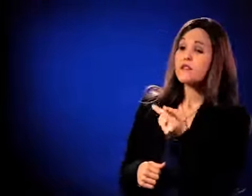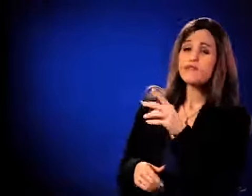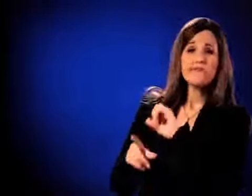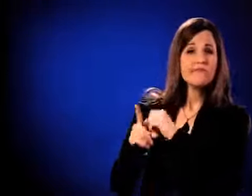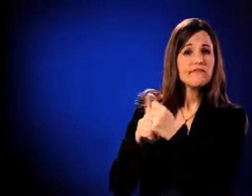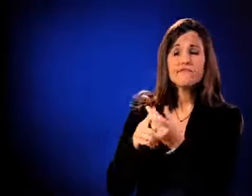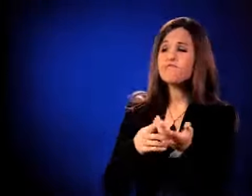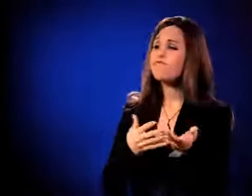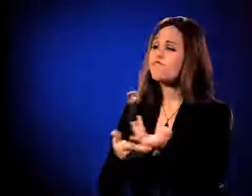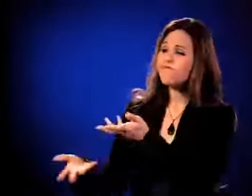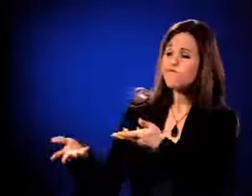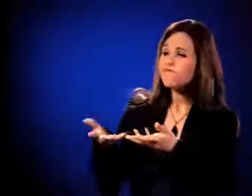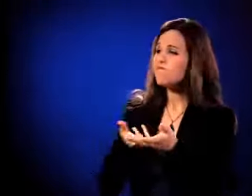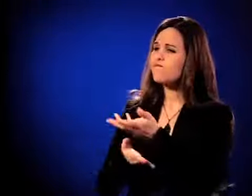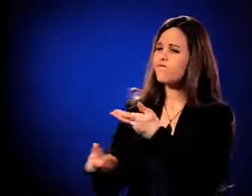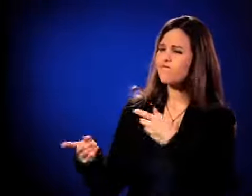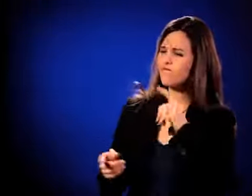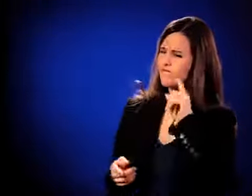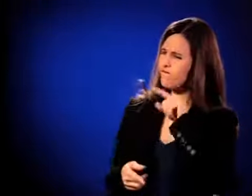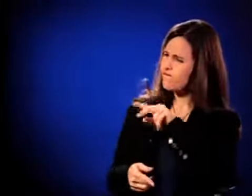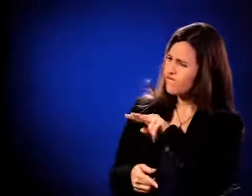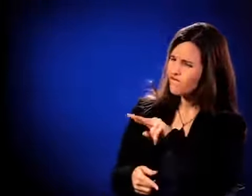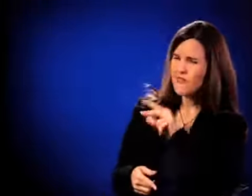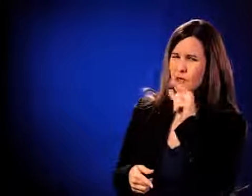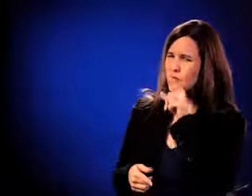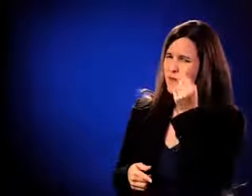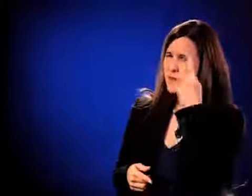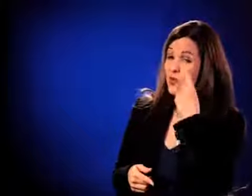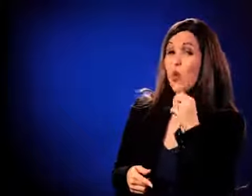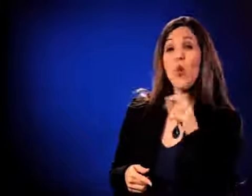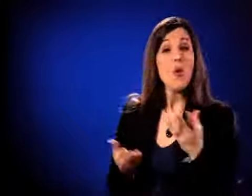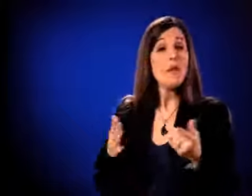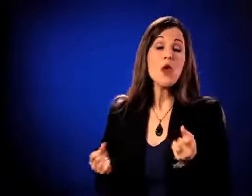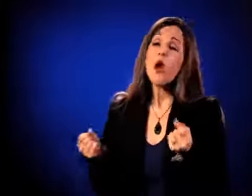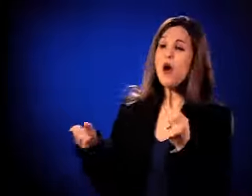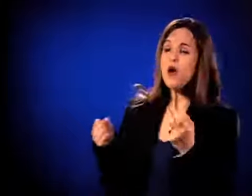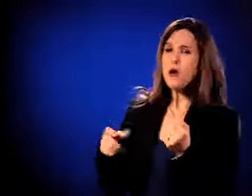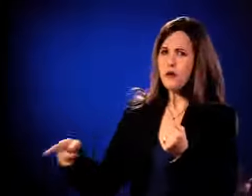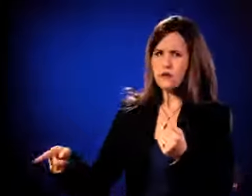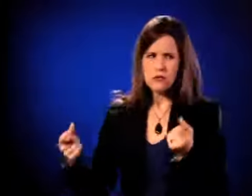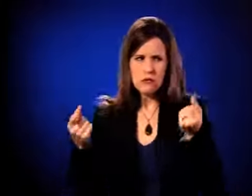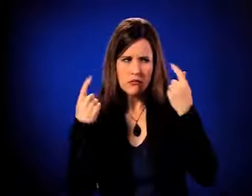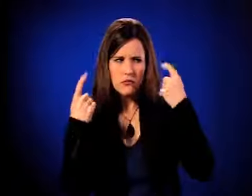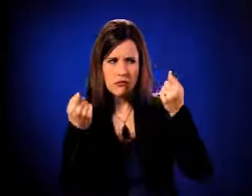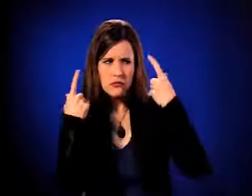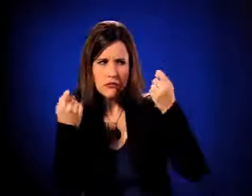If you don't understand what the interpreter is telling you or if you don't think the interpreter understands you,